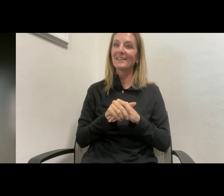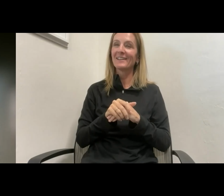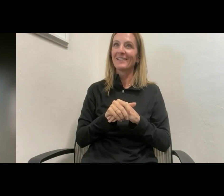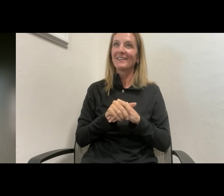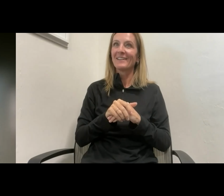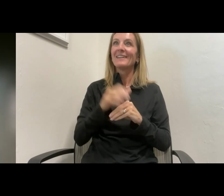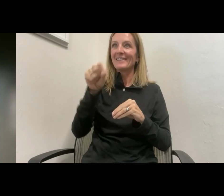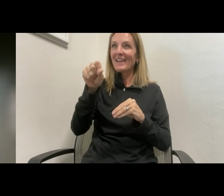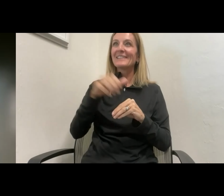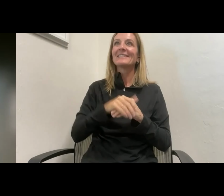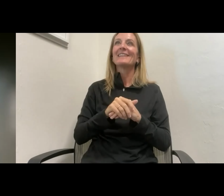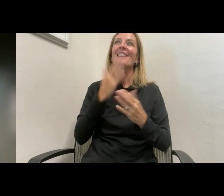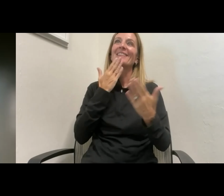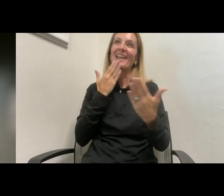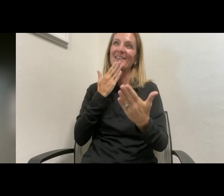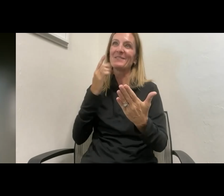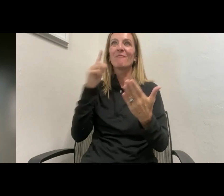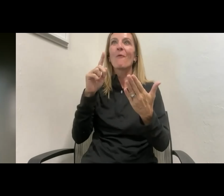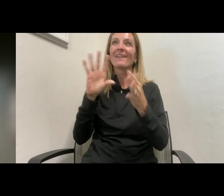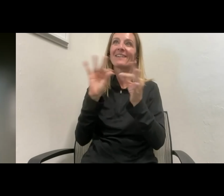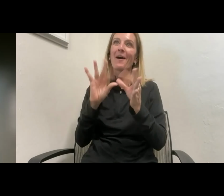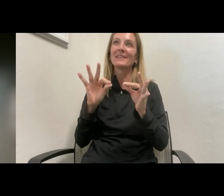Thank you for being silly with me for a moment